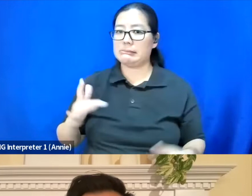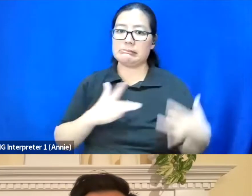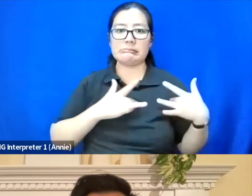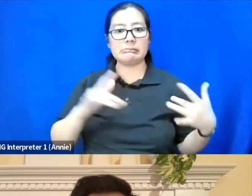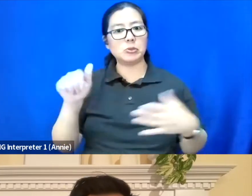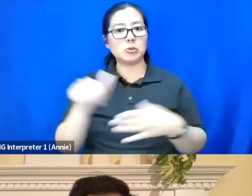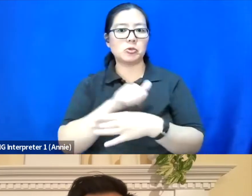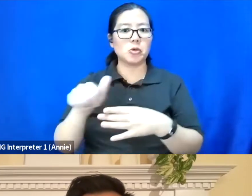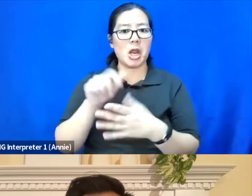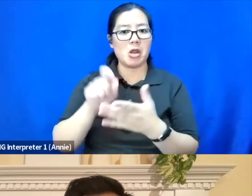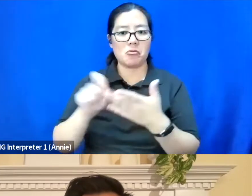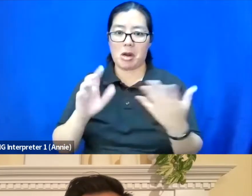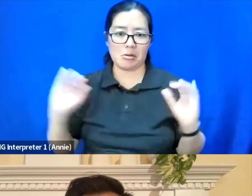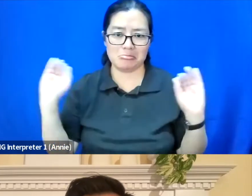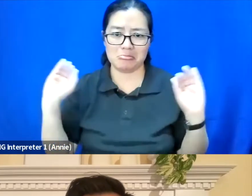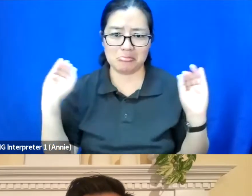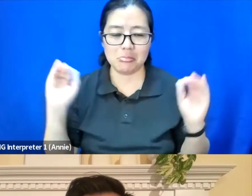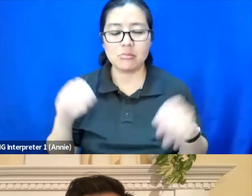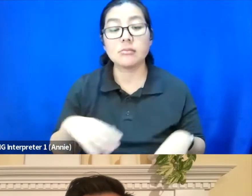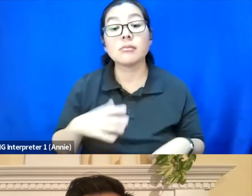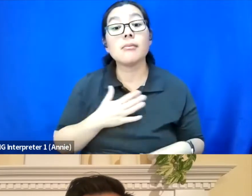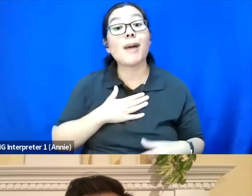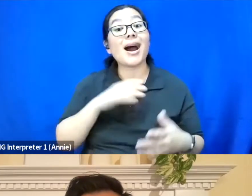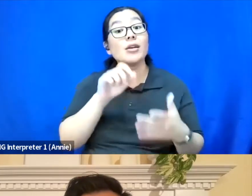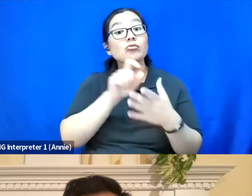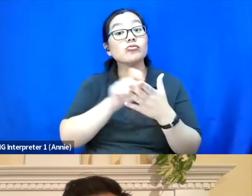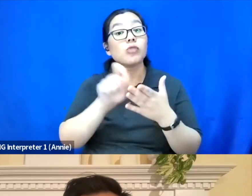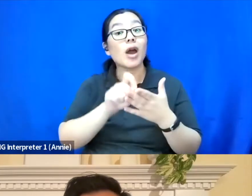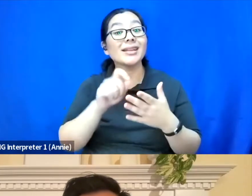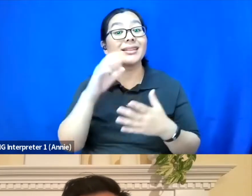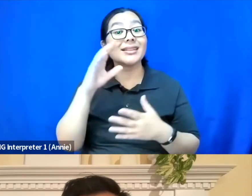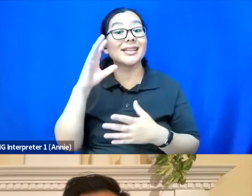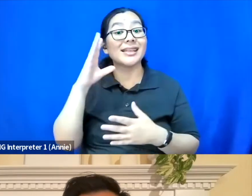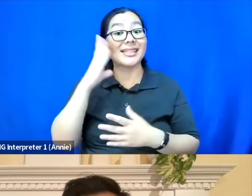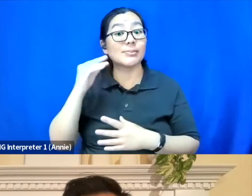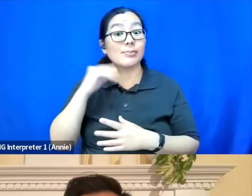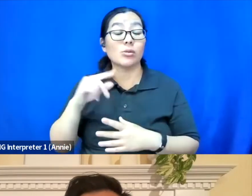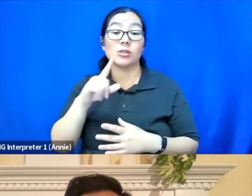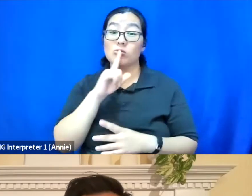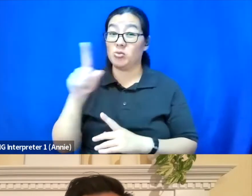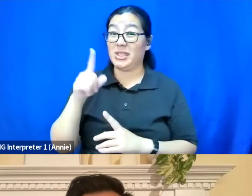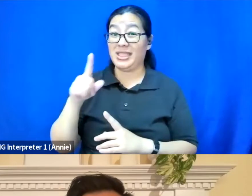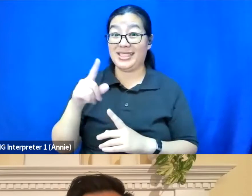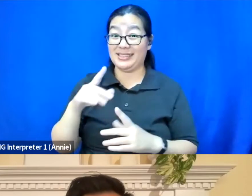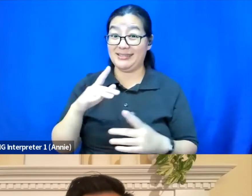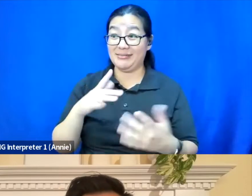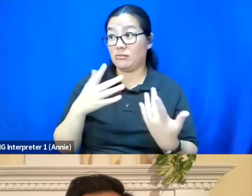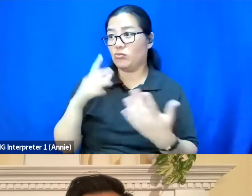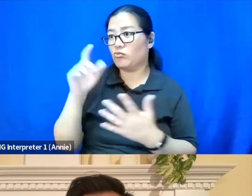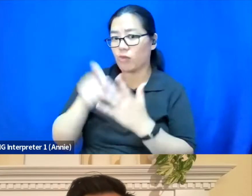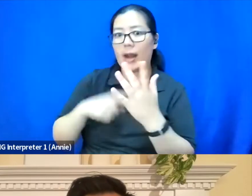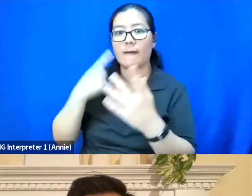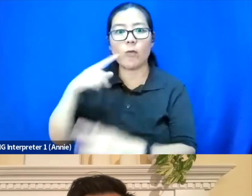And I -- I very much felt that exact feeling as I was reading Year of the Tiger.